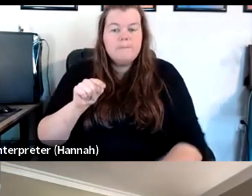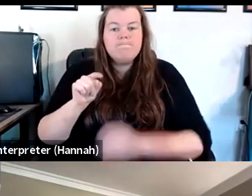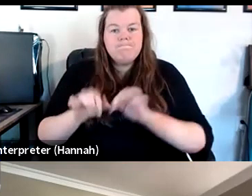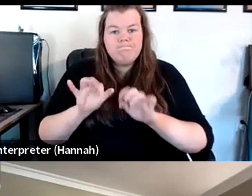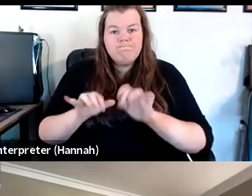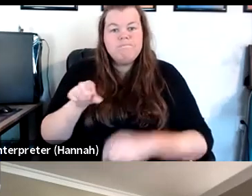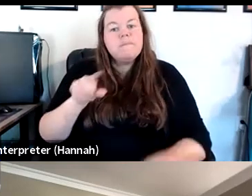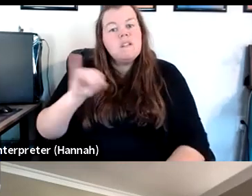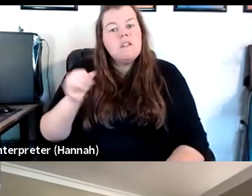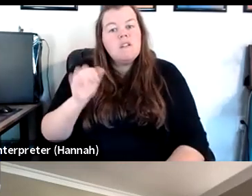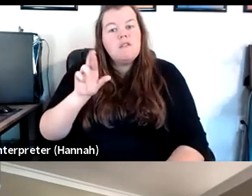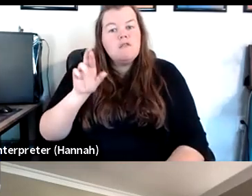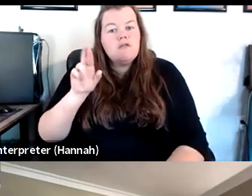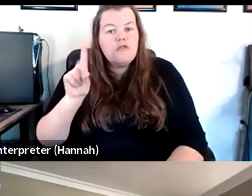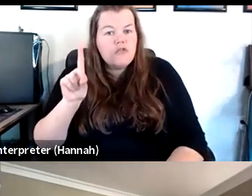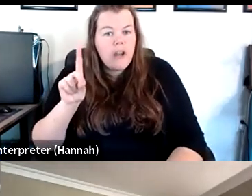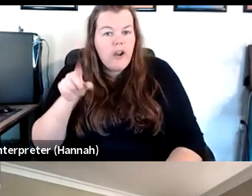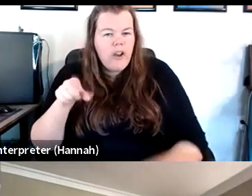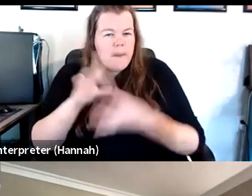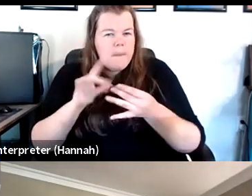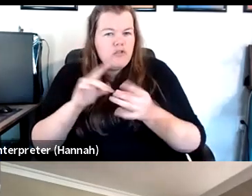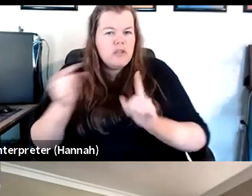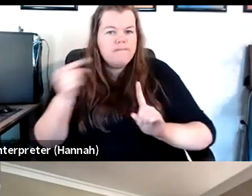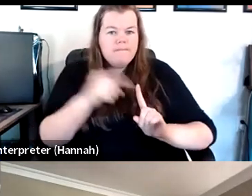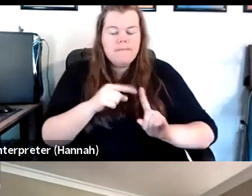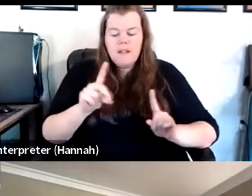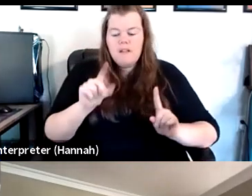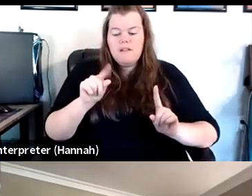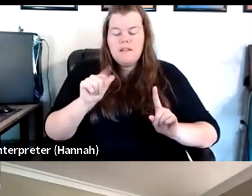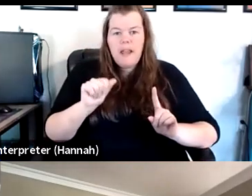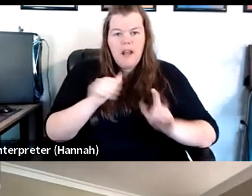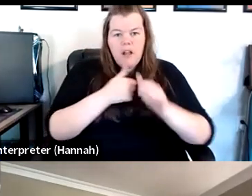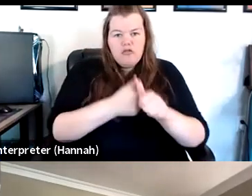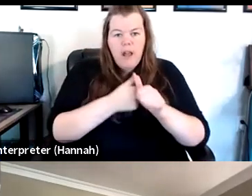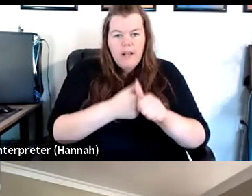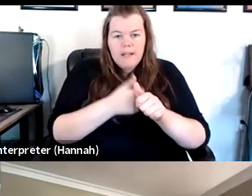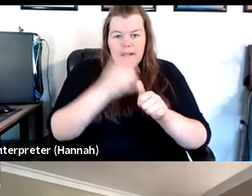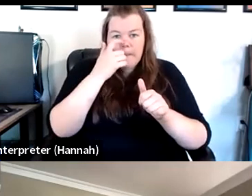back to the data tracking piece that we've all been talking about he said "I wonder if you